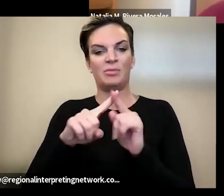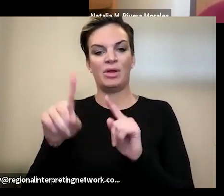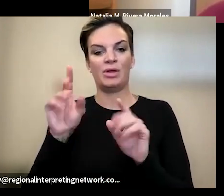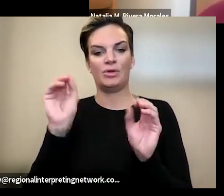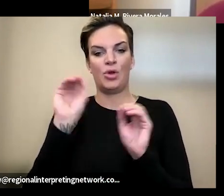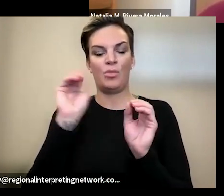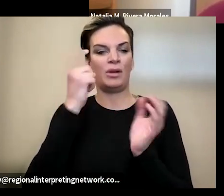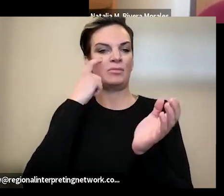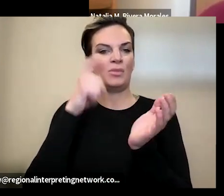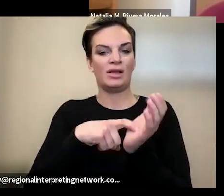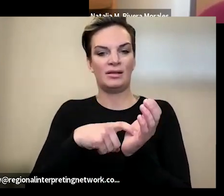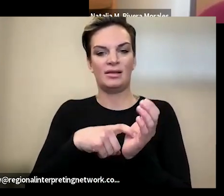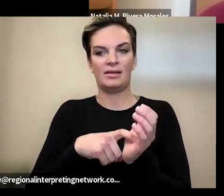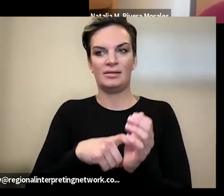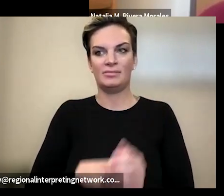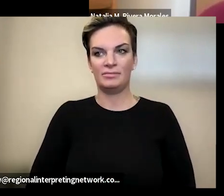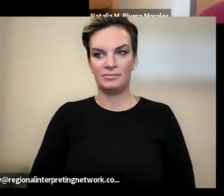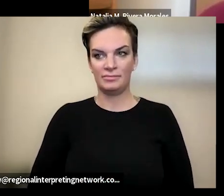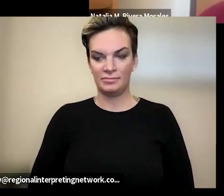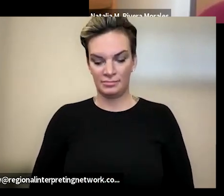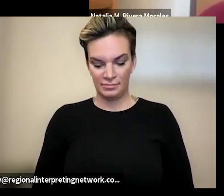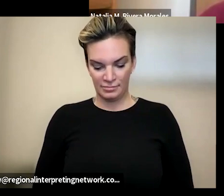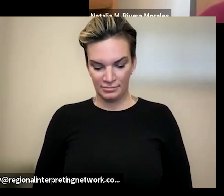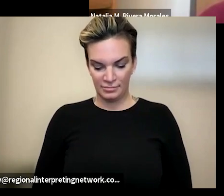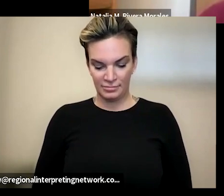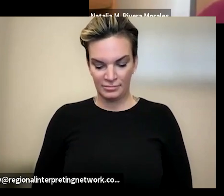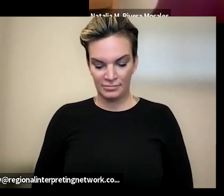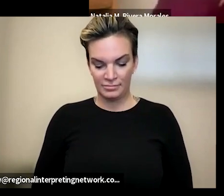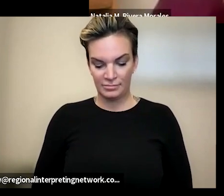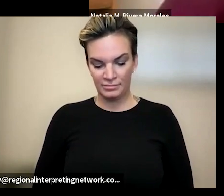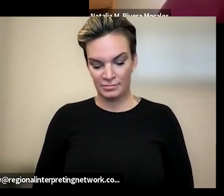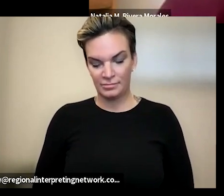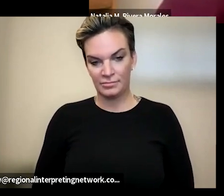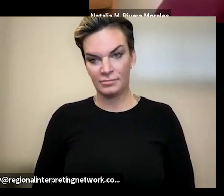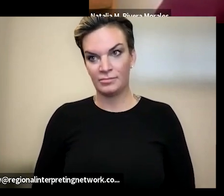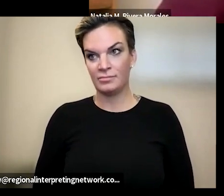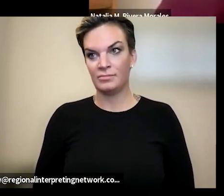recognize, oh this is what's happening. And, so a lot of the disability that comes from my version